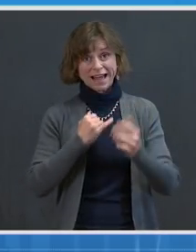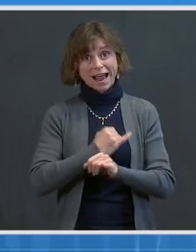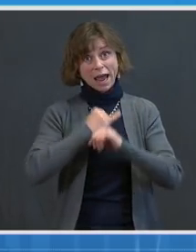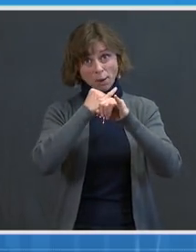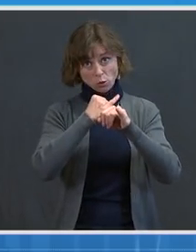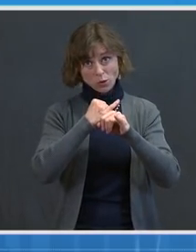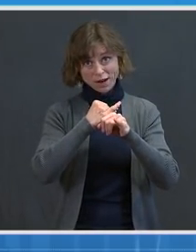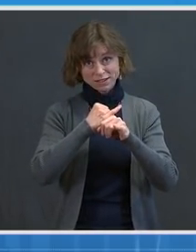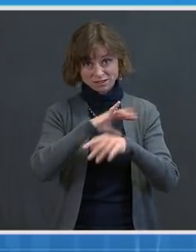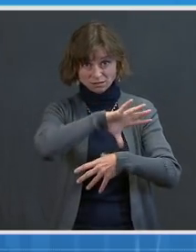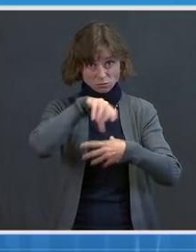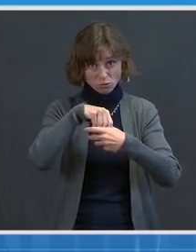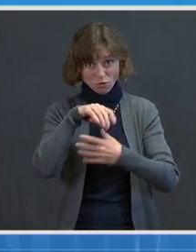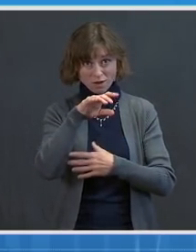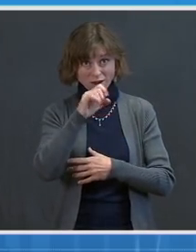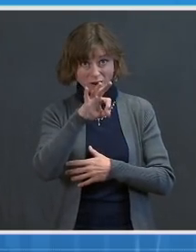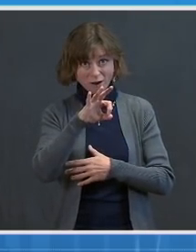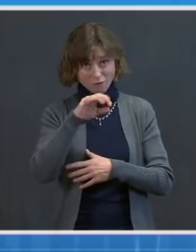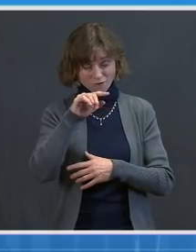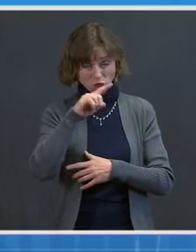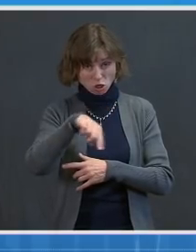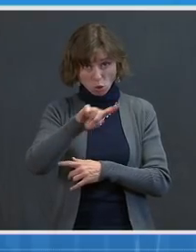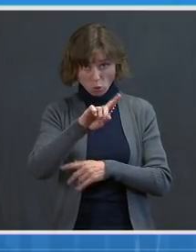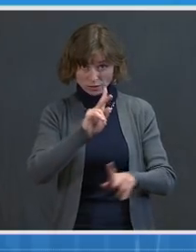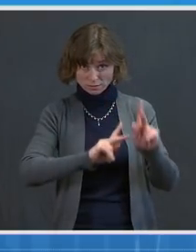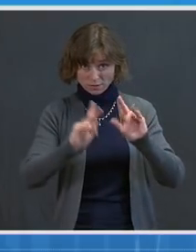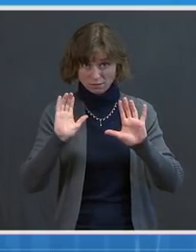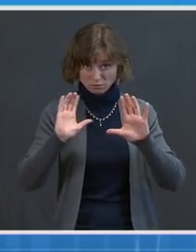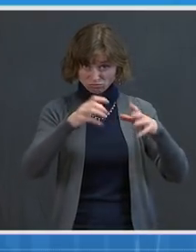And as I mentioned on a previous presentation,